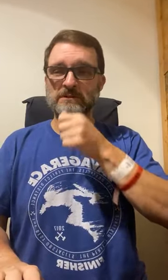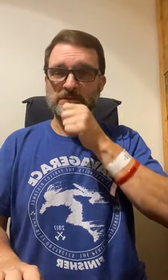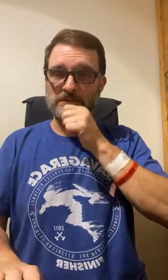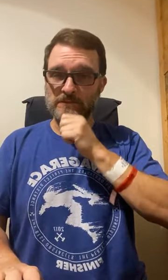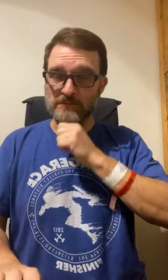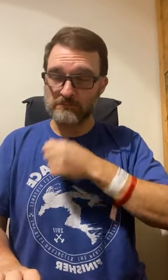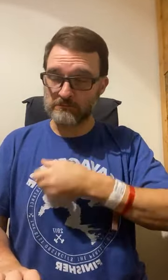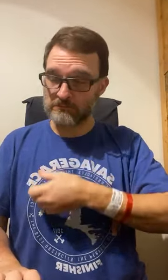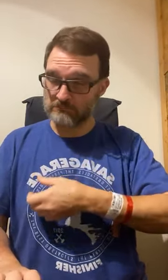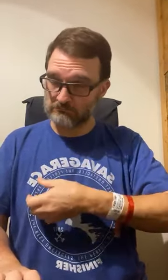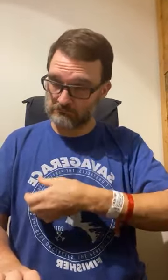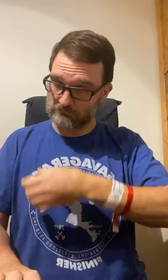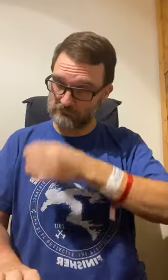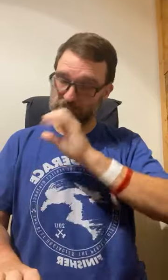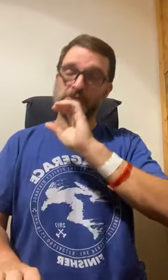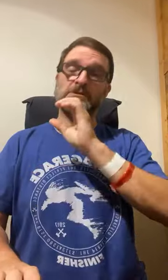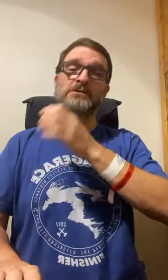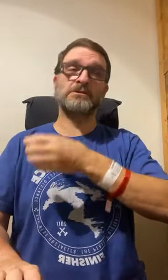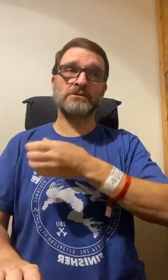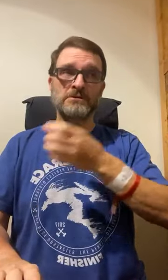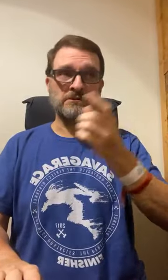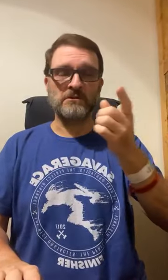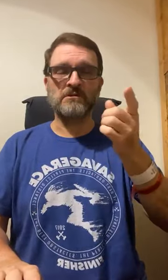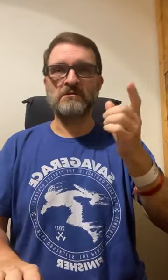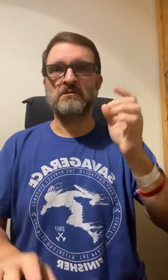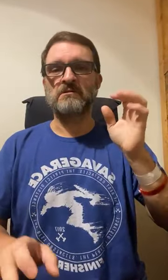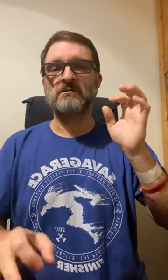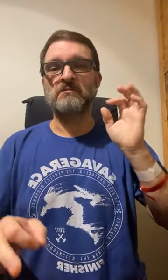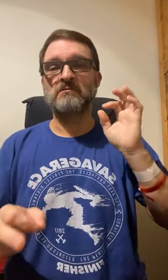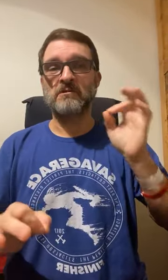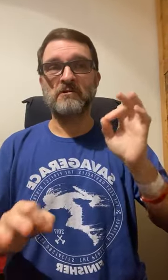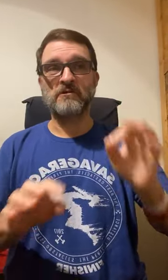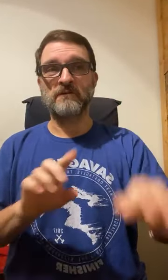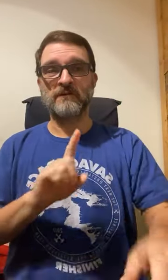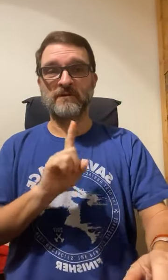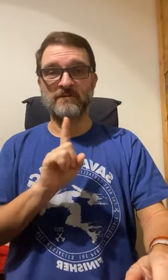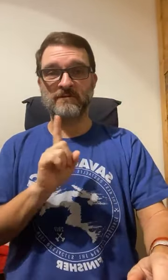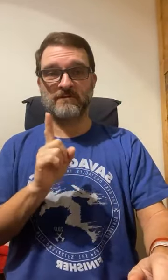I tolerated the terrible taste of the drink. The nurse was satisfied.